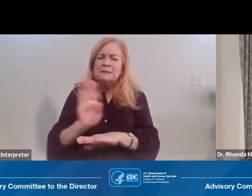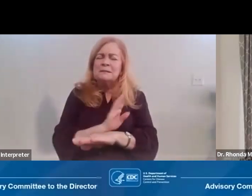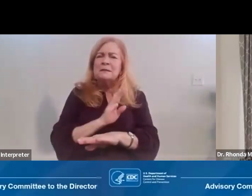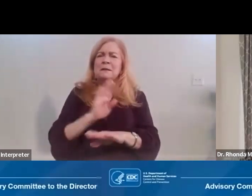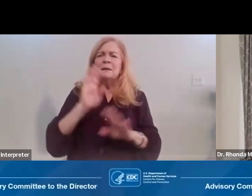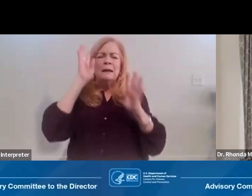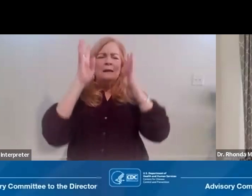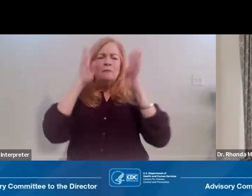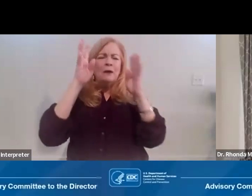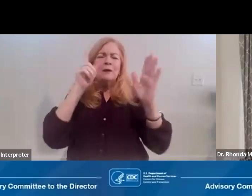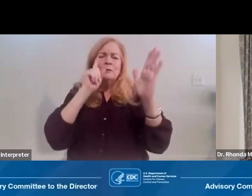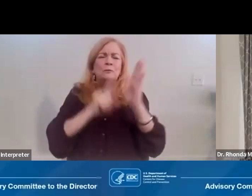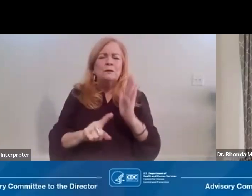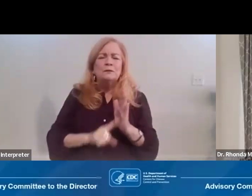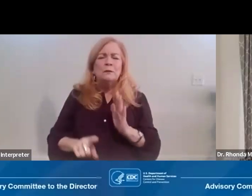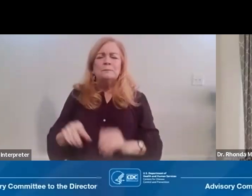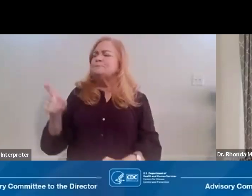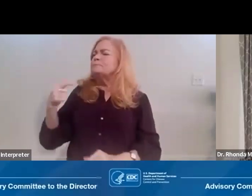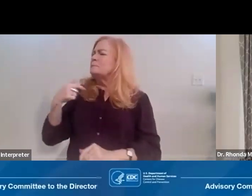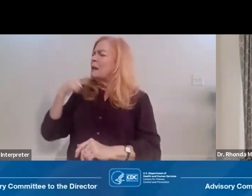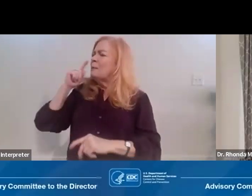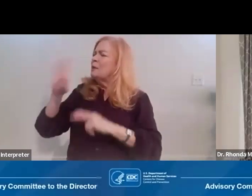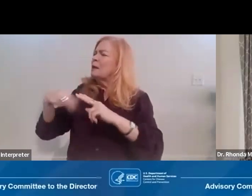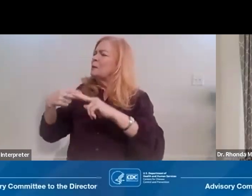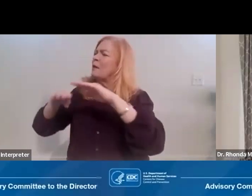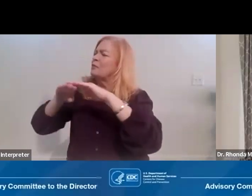Yeah. And I'm thinking less about the development of technologies, but more about how